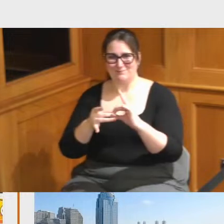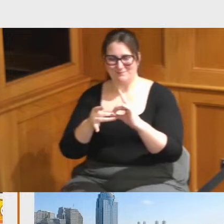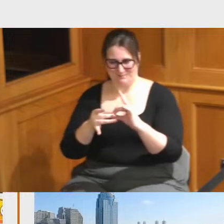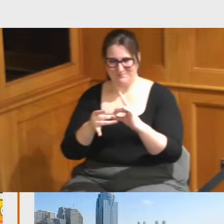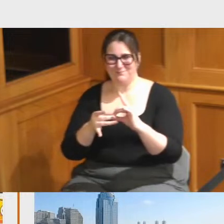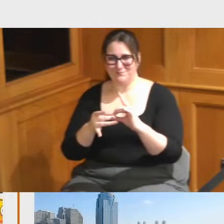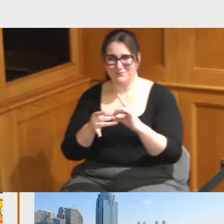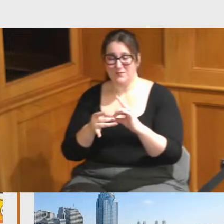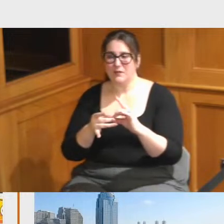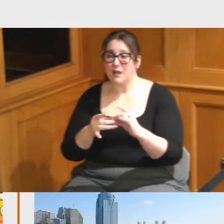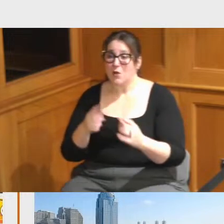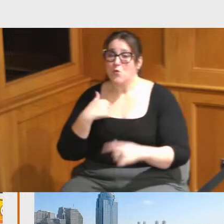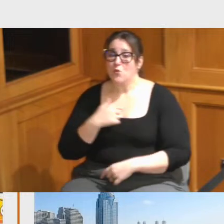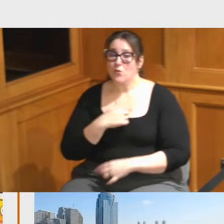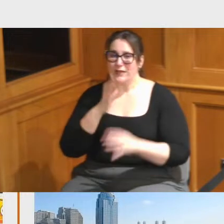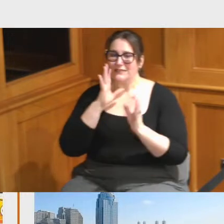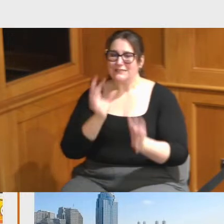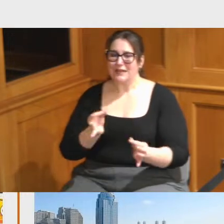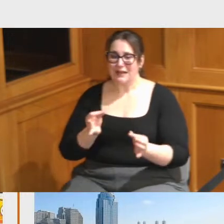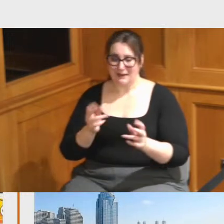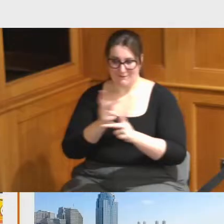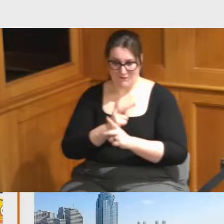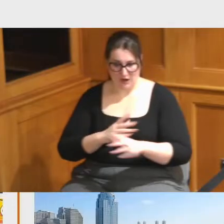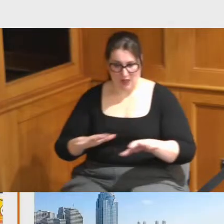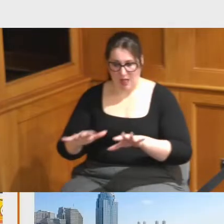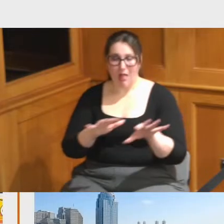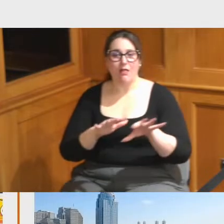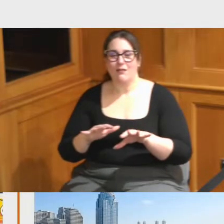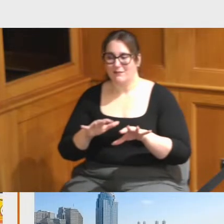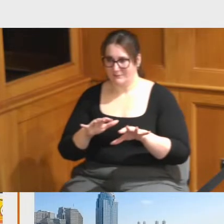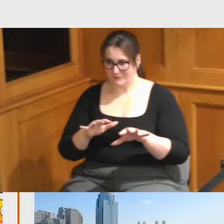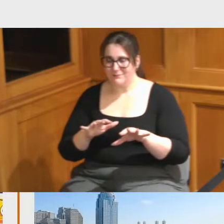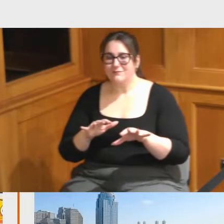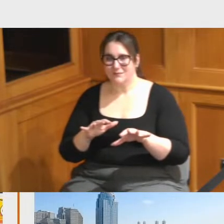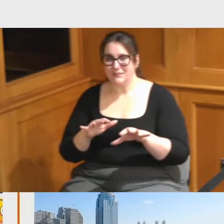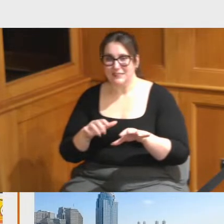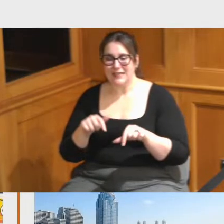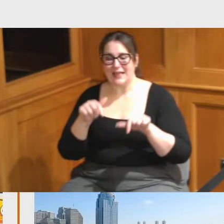And so ultimately our our findings feed into what Andrew just introduced that this is the mixed use